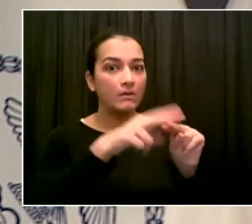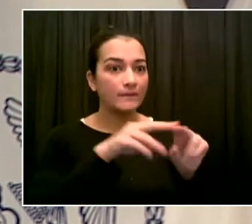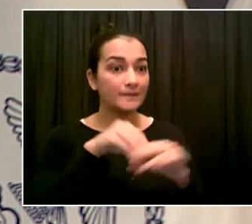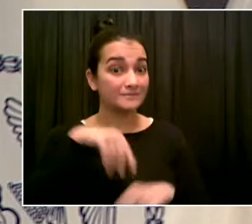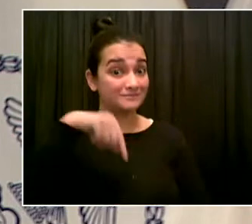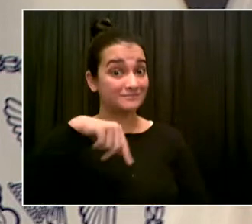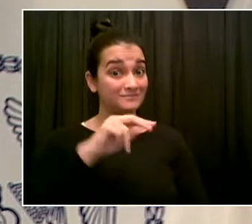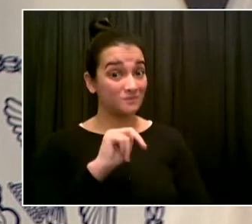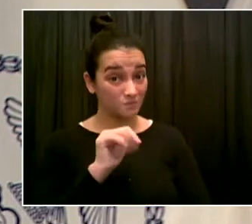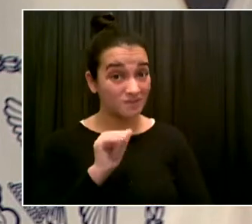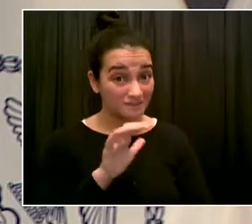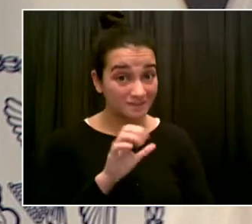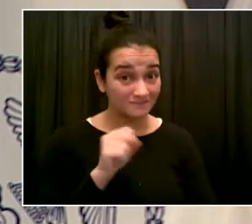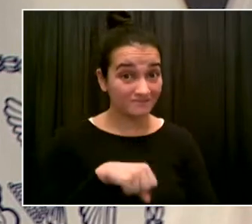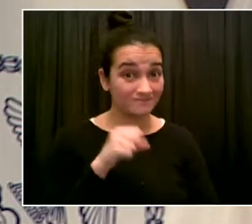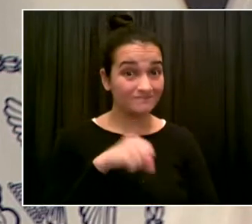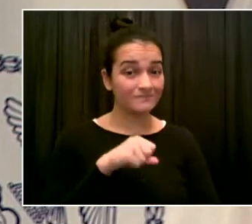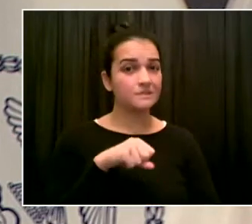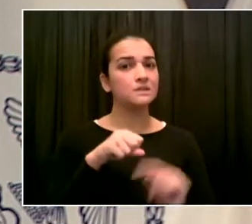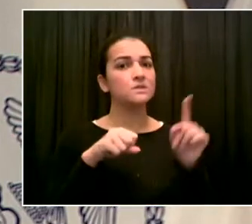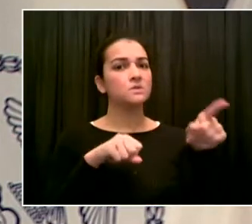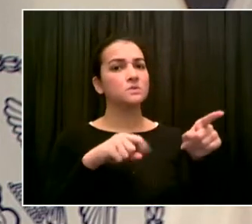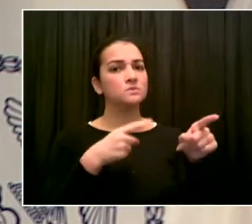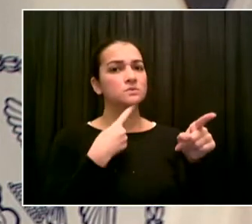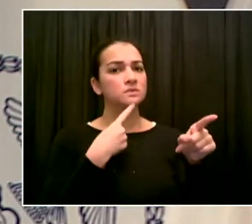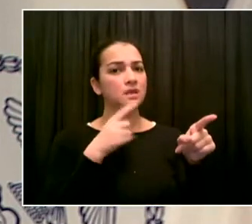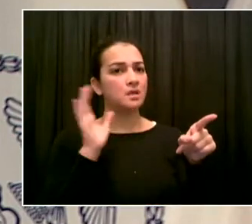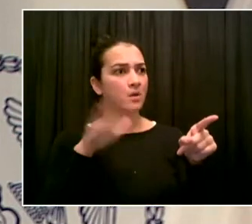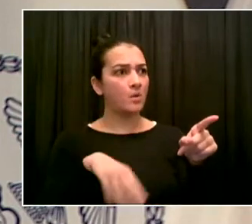COVID-19 IN NEW YORK CITY AND